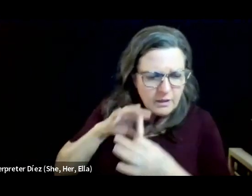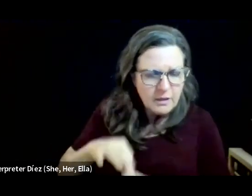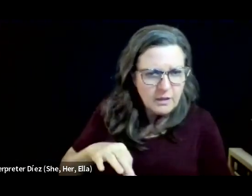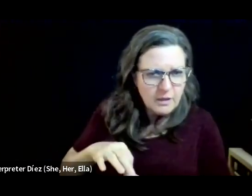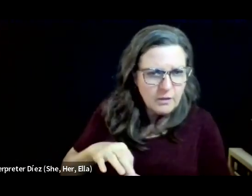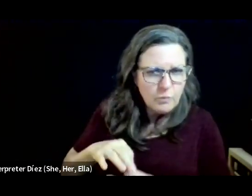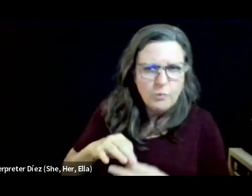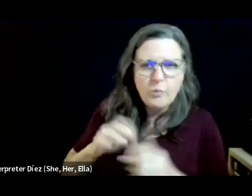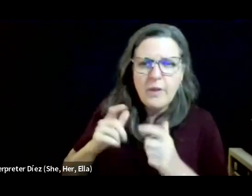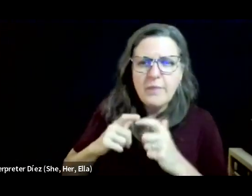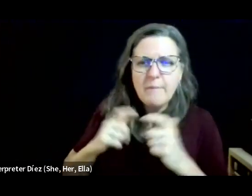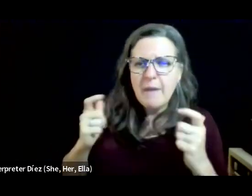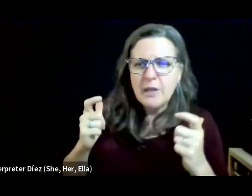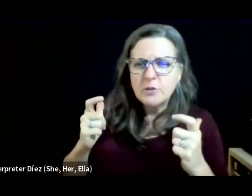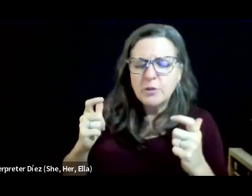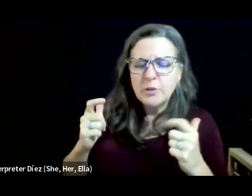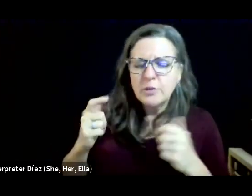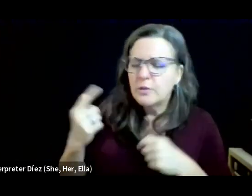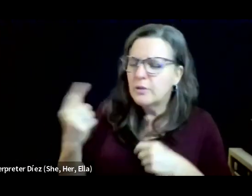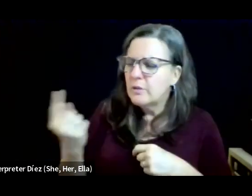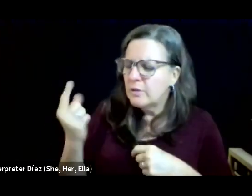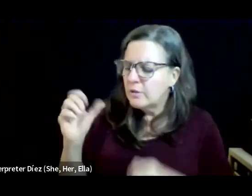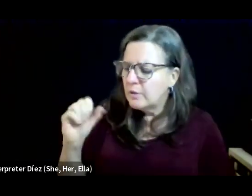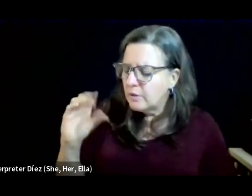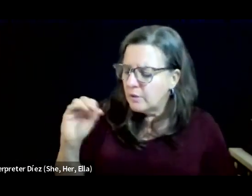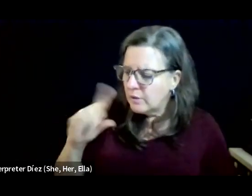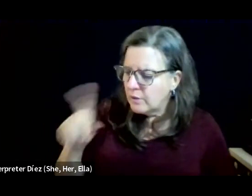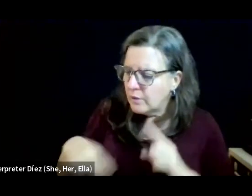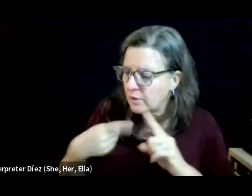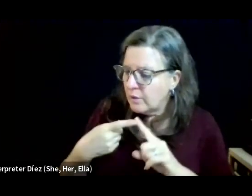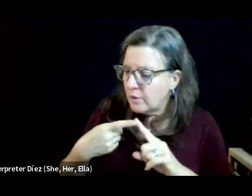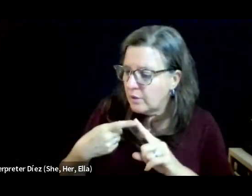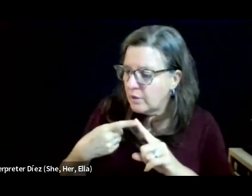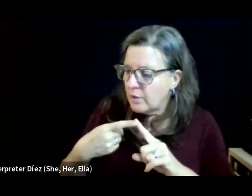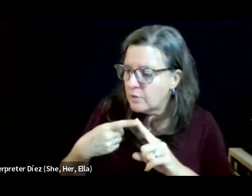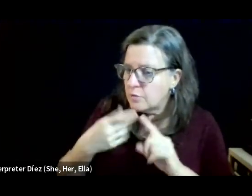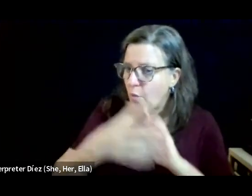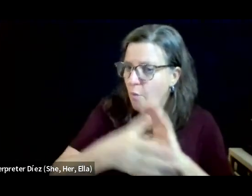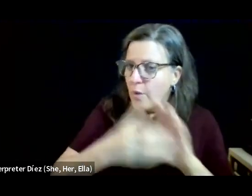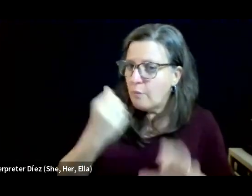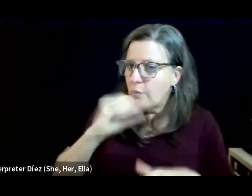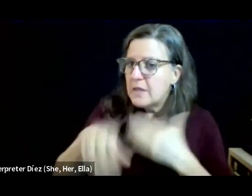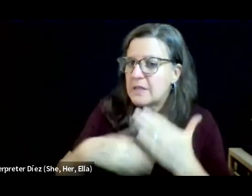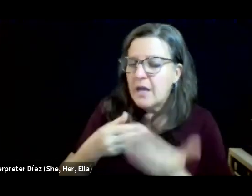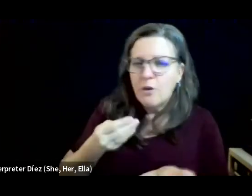So if we take all the money away from the Contingency funds,